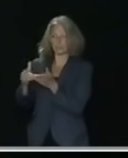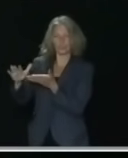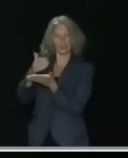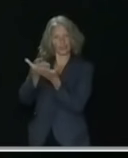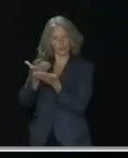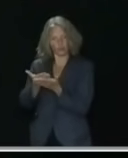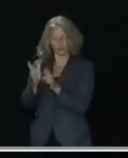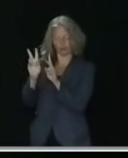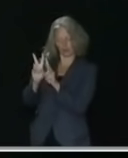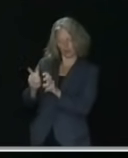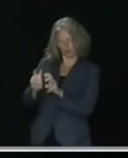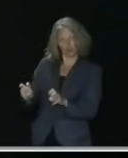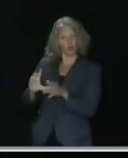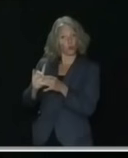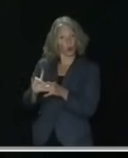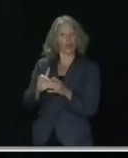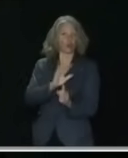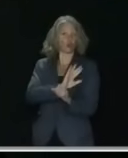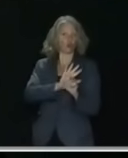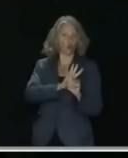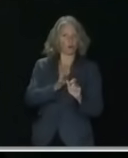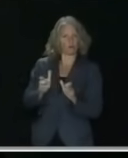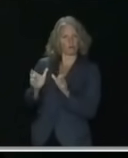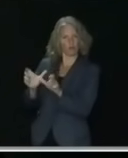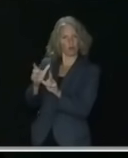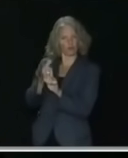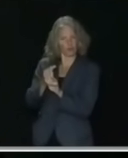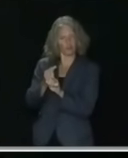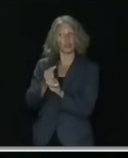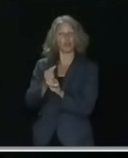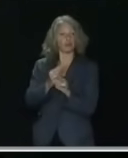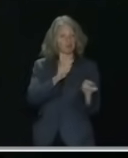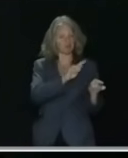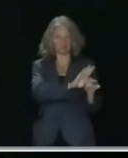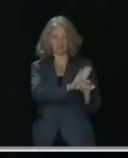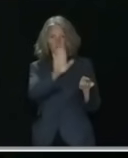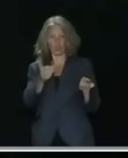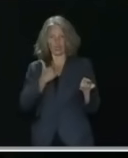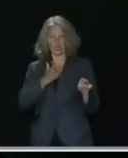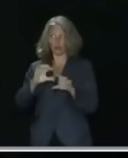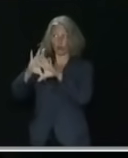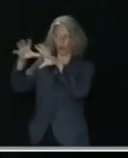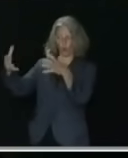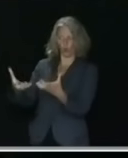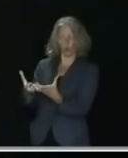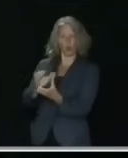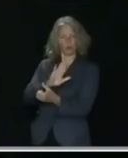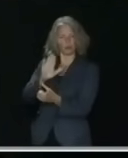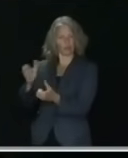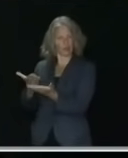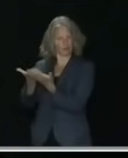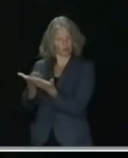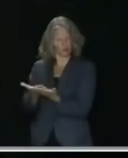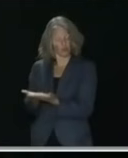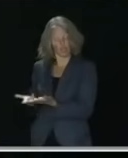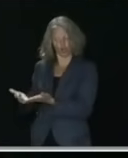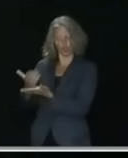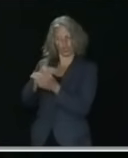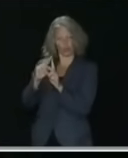SAFETY, EVALUATE EFFECTIVENESS AND ASSESS THE LATEST EVIDENCE ON COVID-19 VACCINES AND